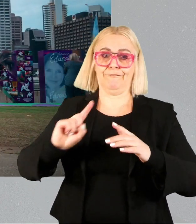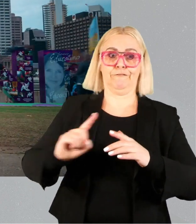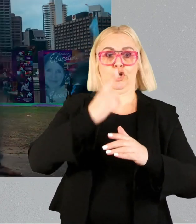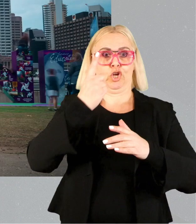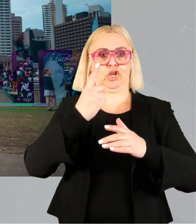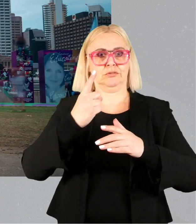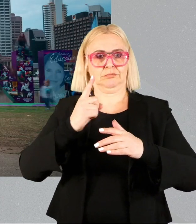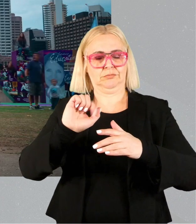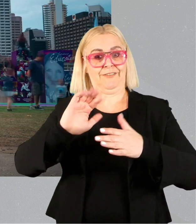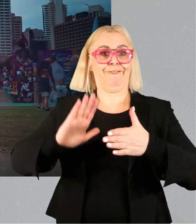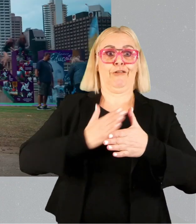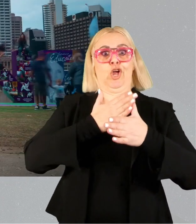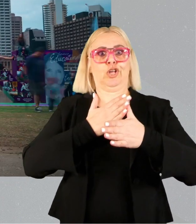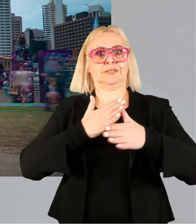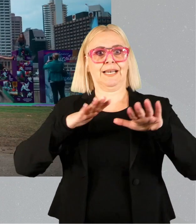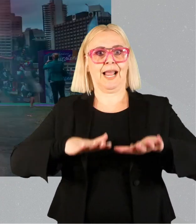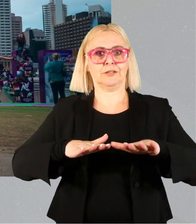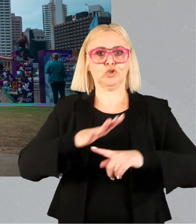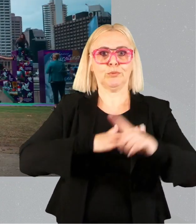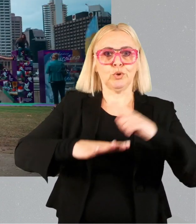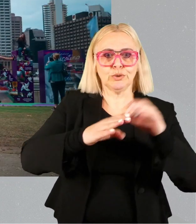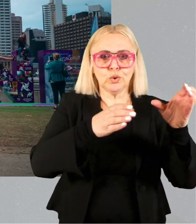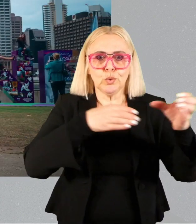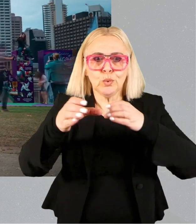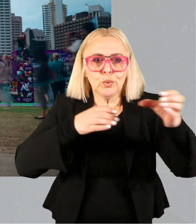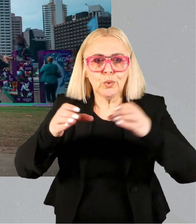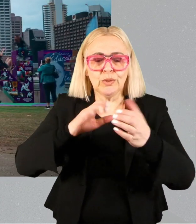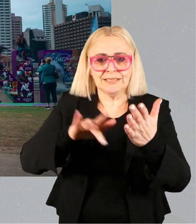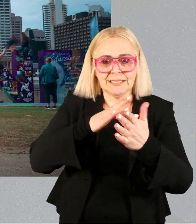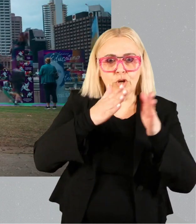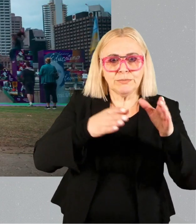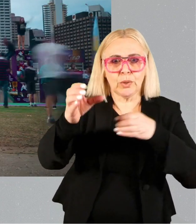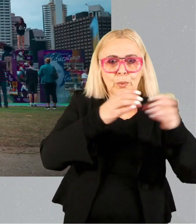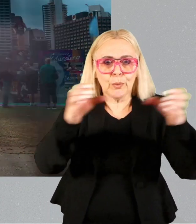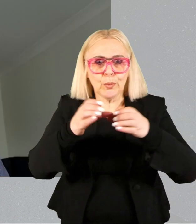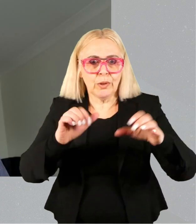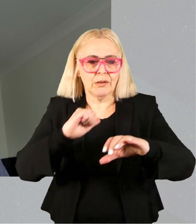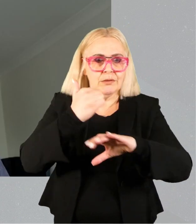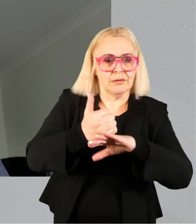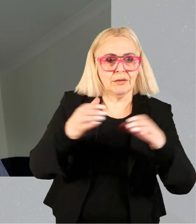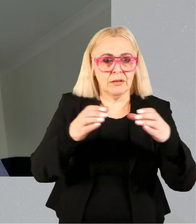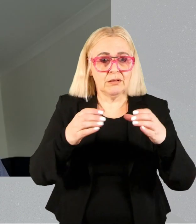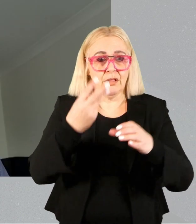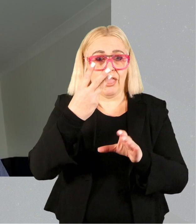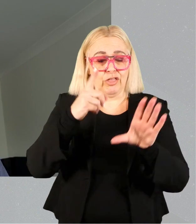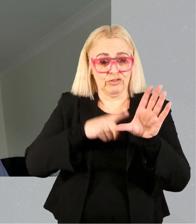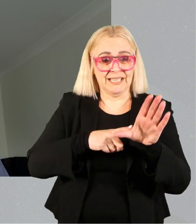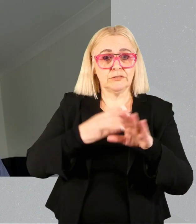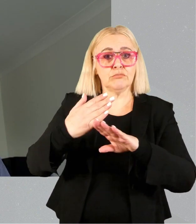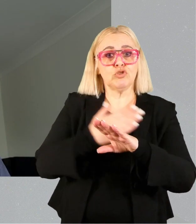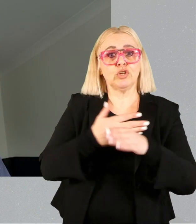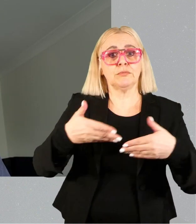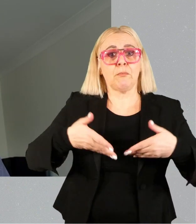hospital together to co-design services. Within three years we saw a reduction of